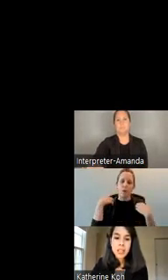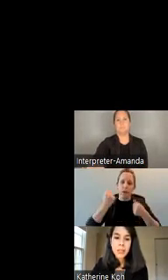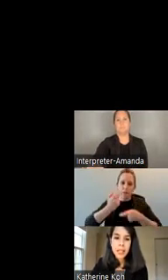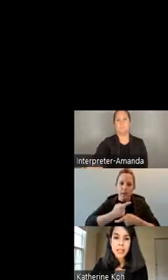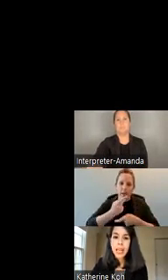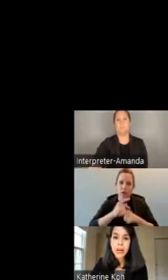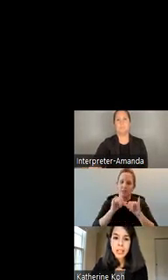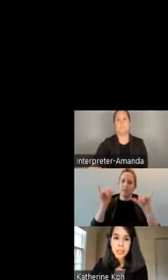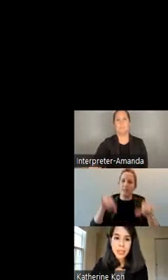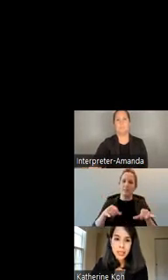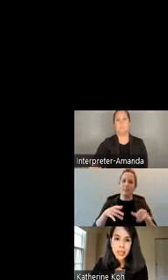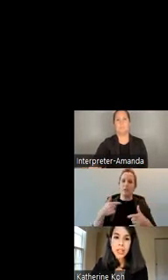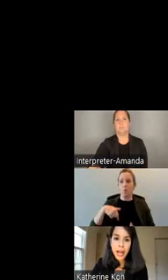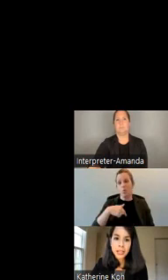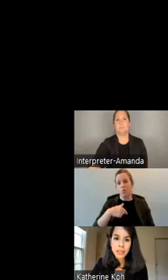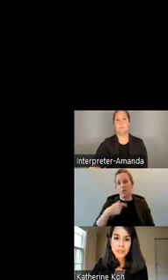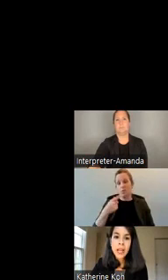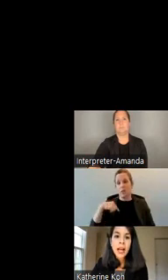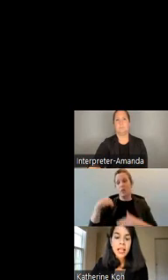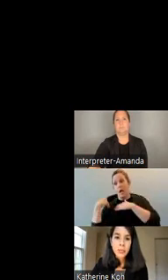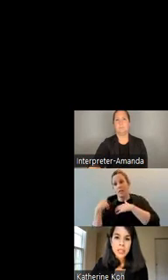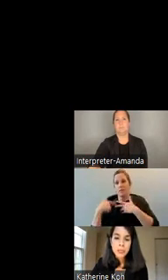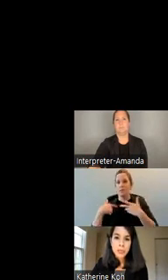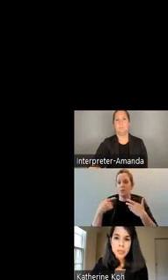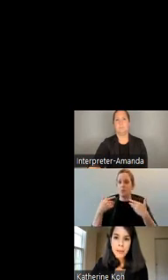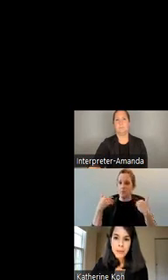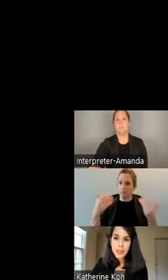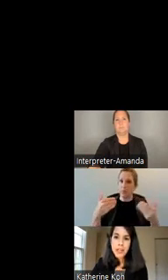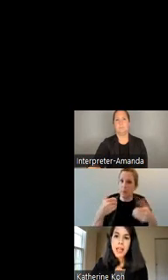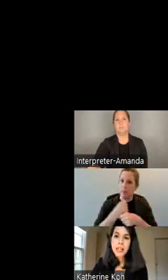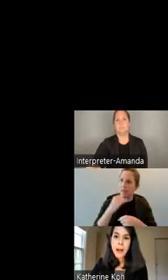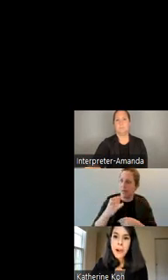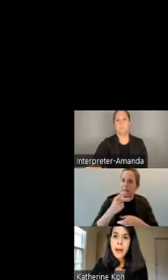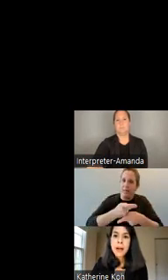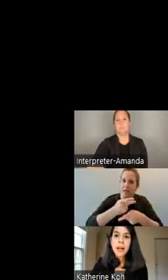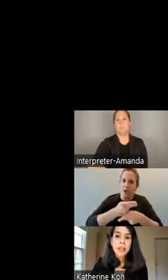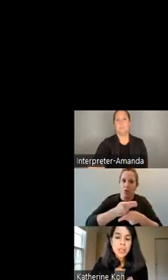to make the care as appealing and attractive as possible for this population and that's why the